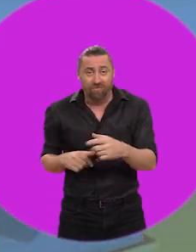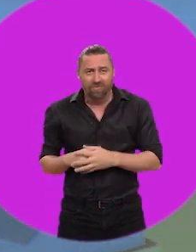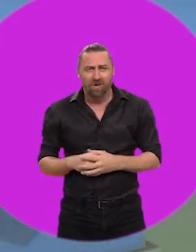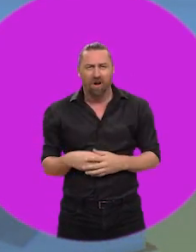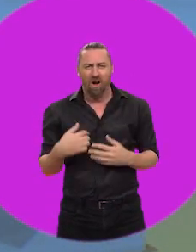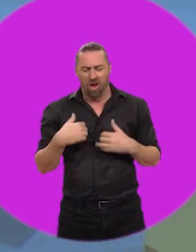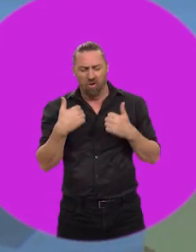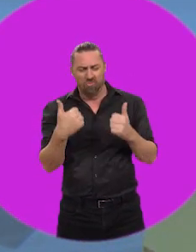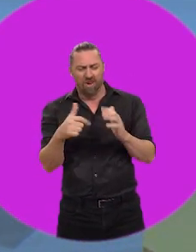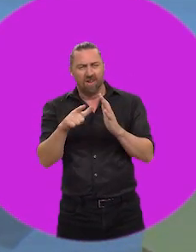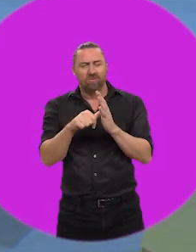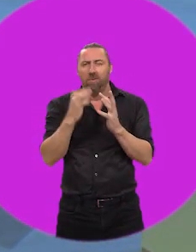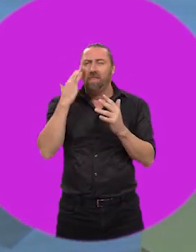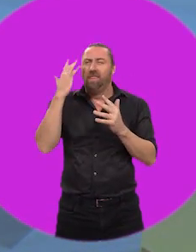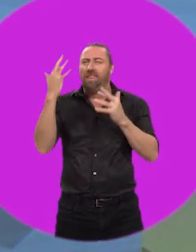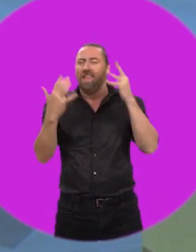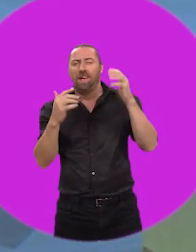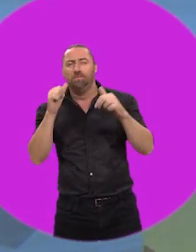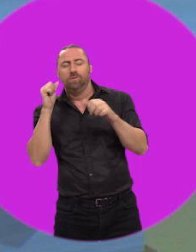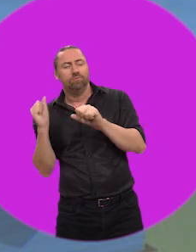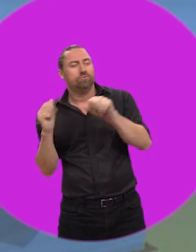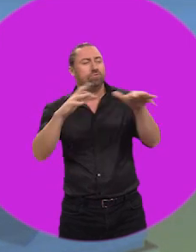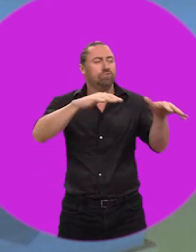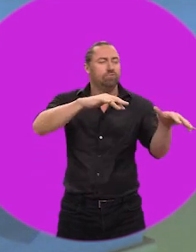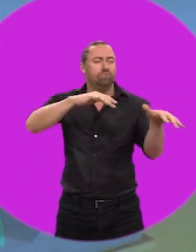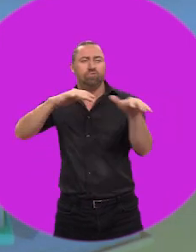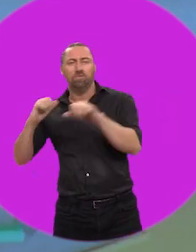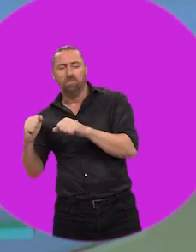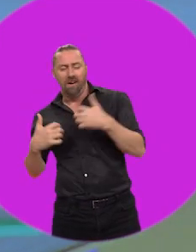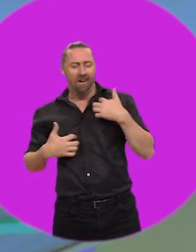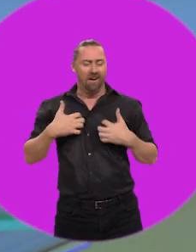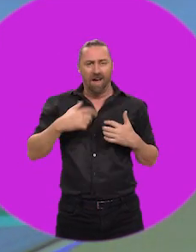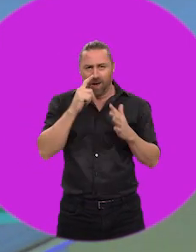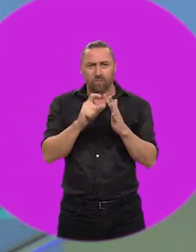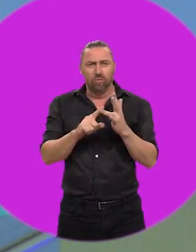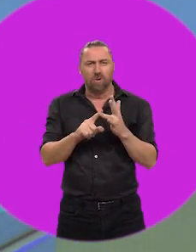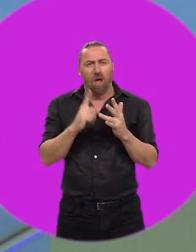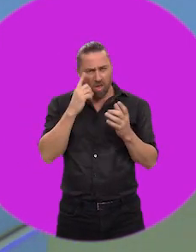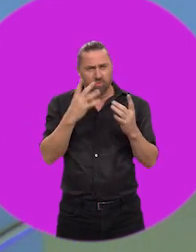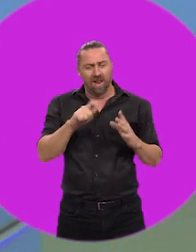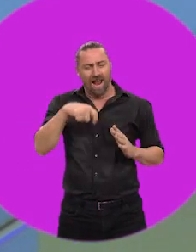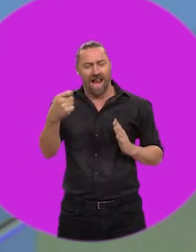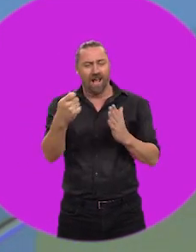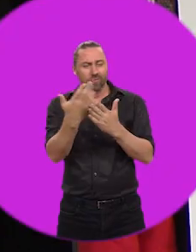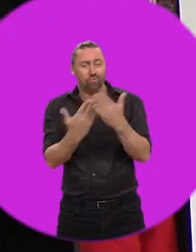I've had a lovely time thinking about the beach, and the adventures you have there, but it is time for another story.